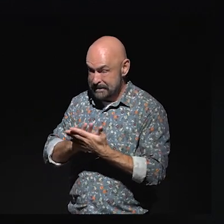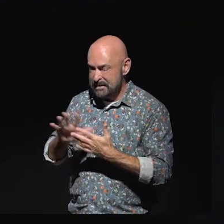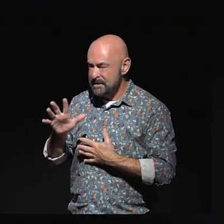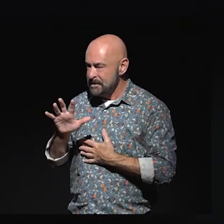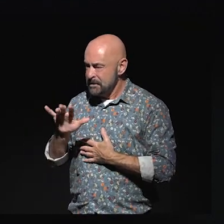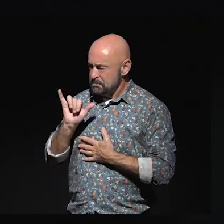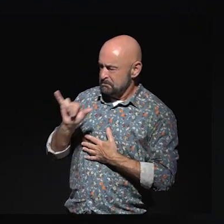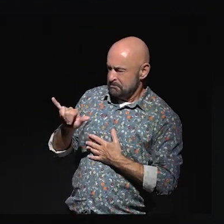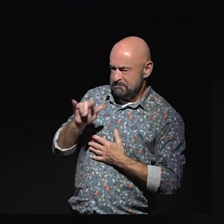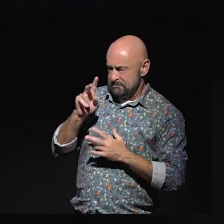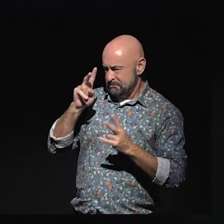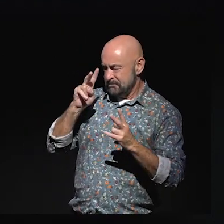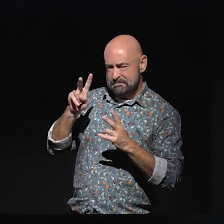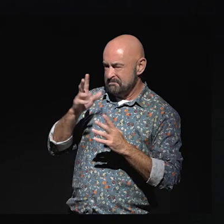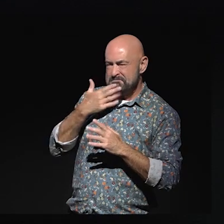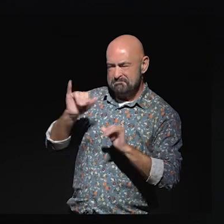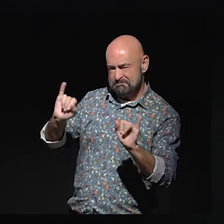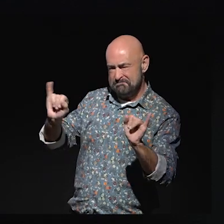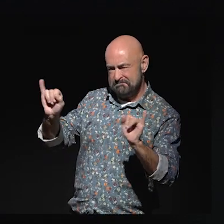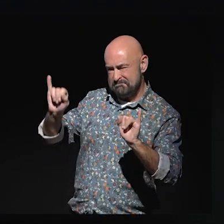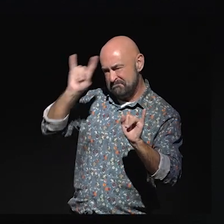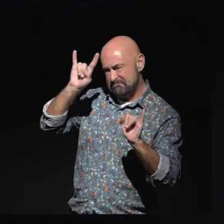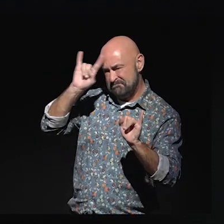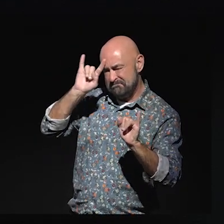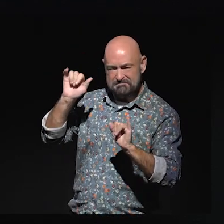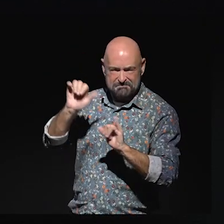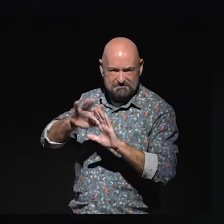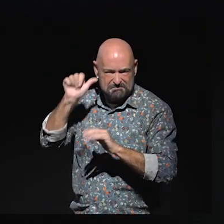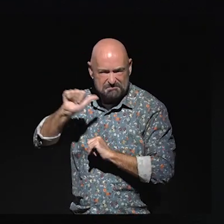and duplicitous person in this portrait.